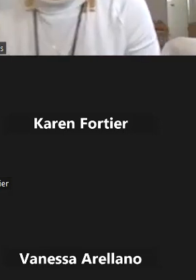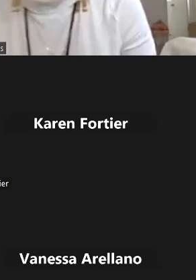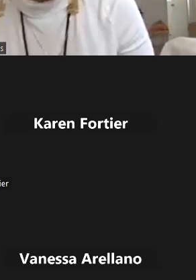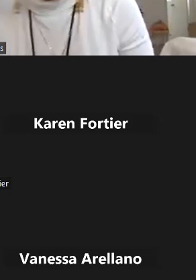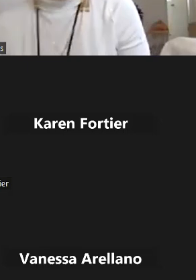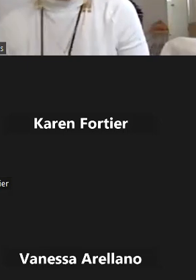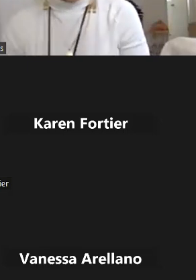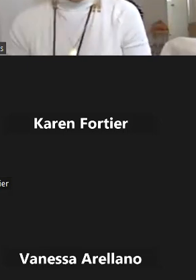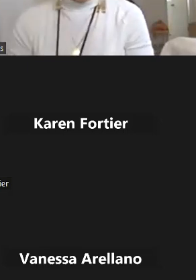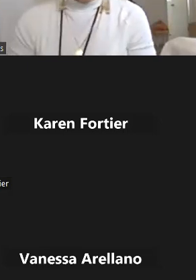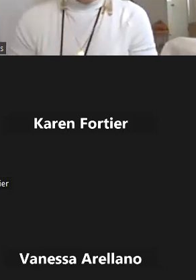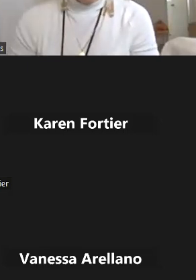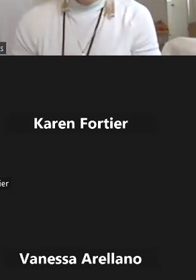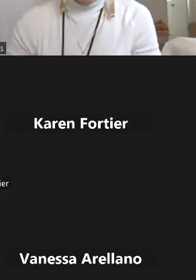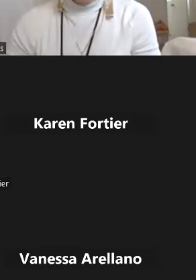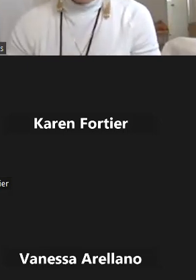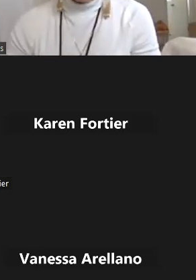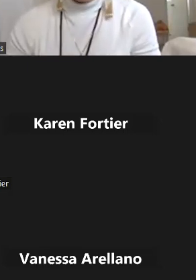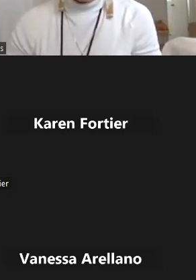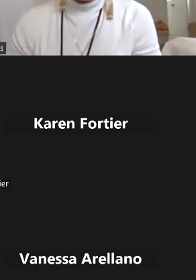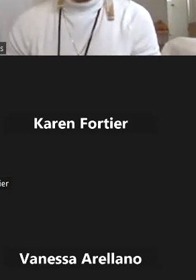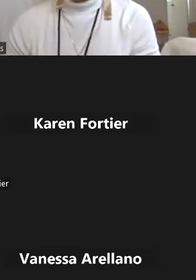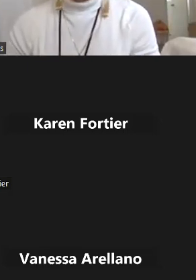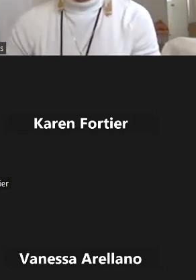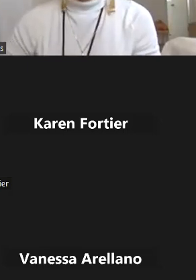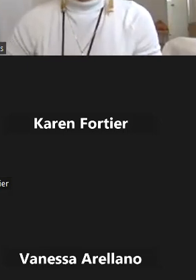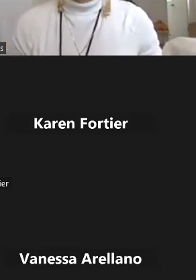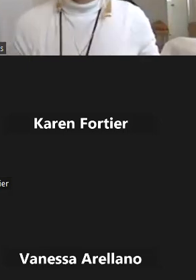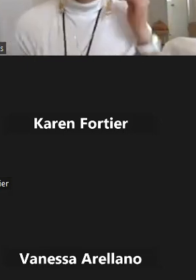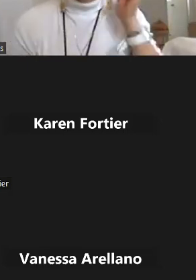Jami, I'm gonna go ahead and launch our poll, so if you wouldn't mind. Actually,